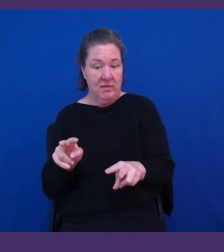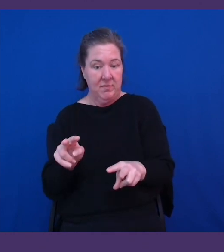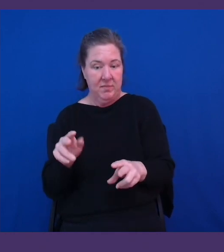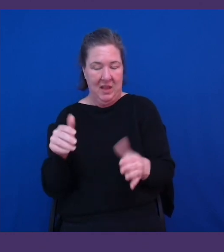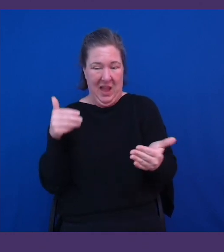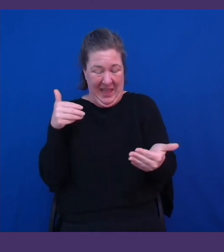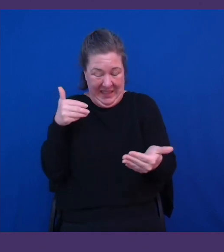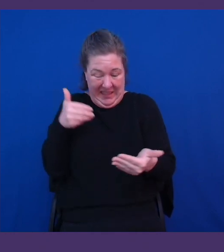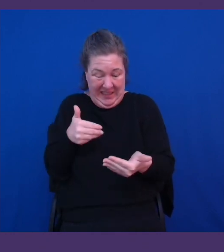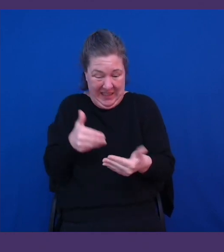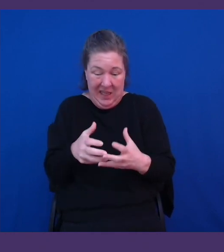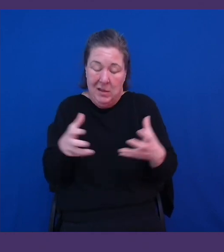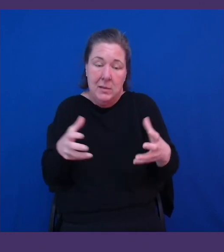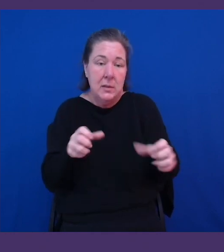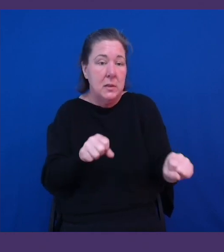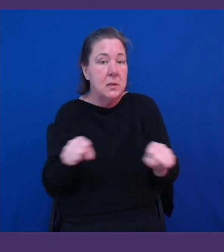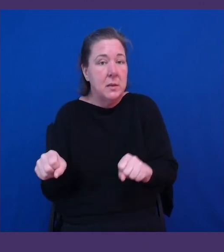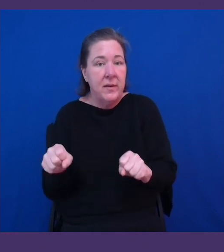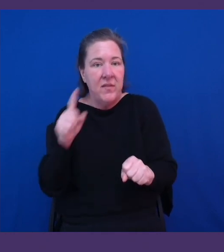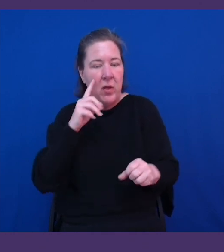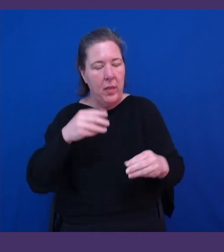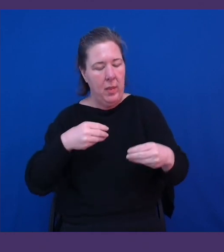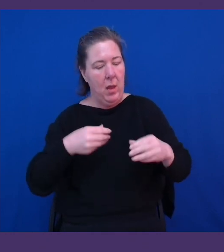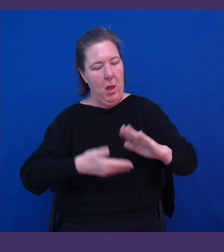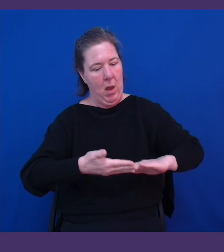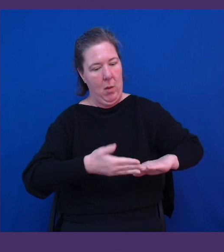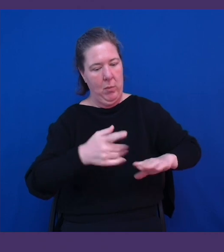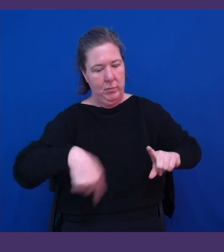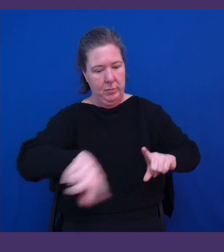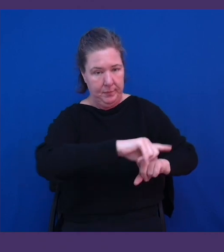to those market operators. And they will both do surveillance